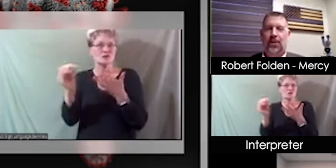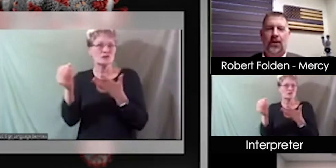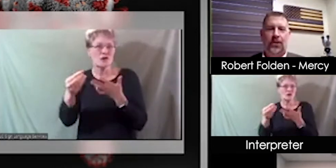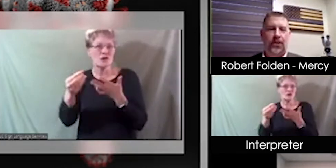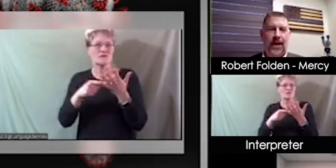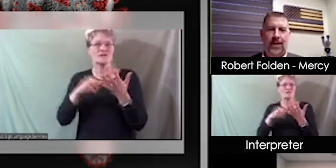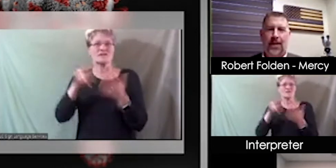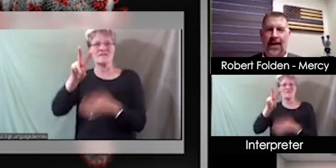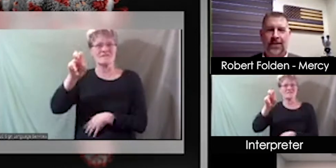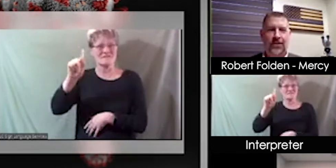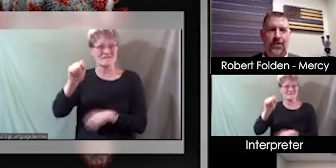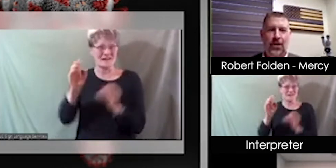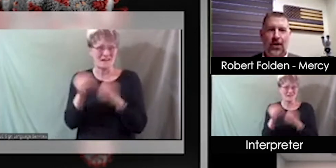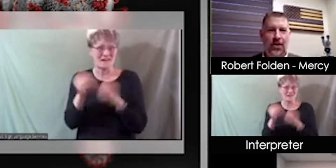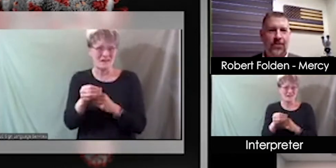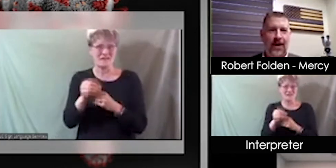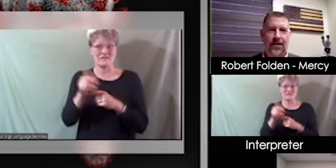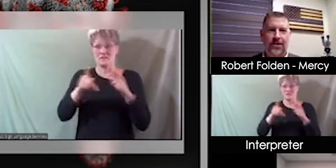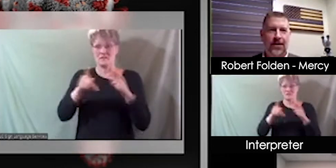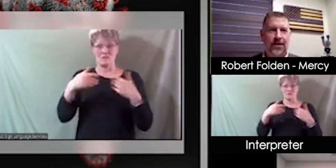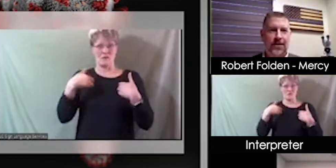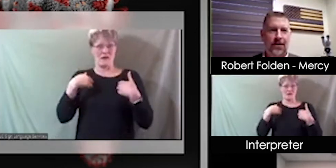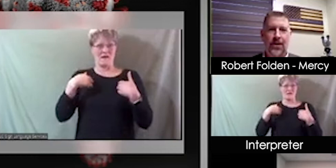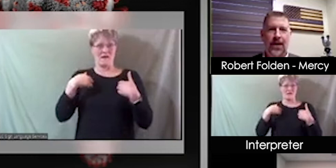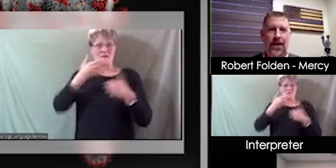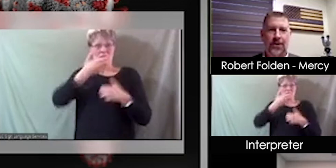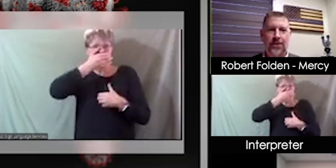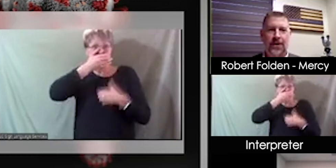people who have masks from the Carr Fire sitting in their garage,